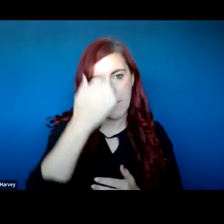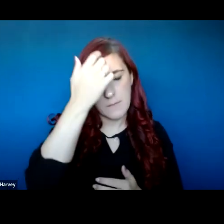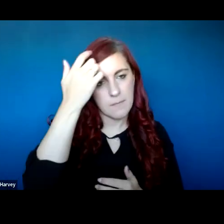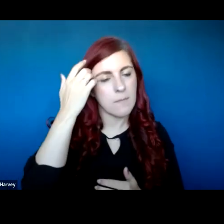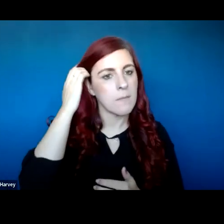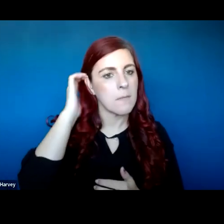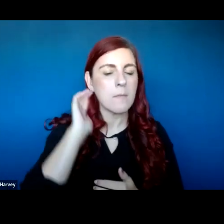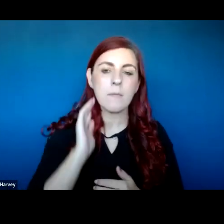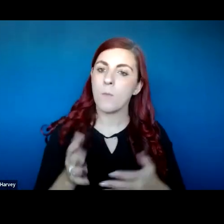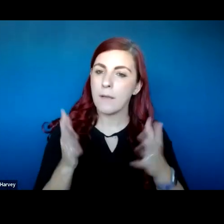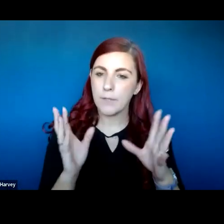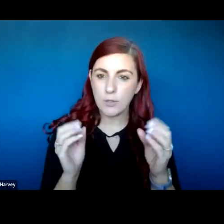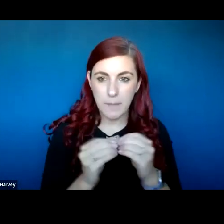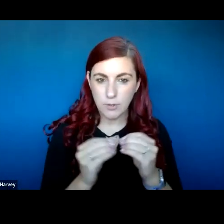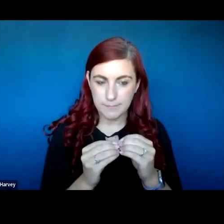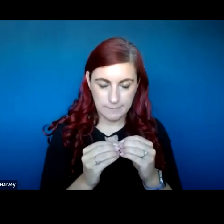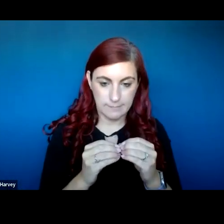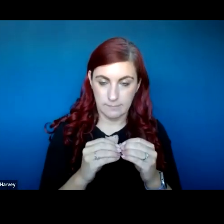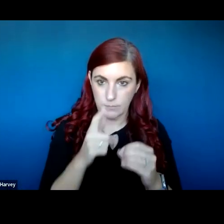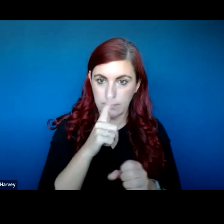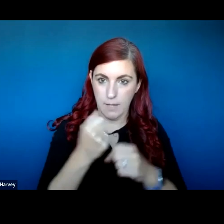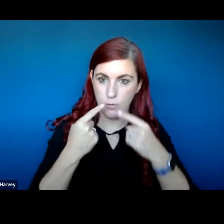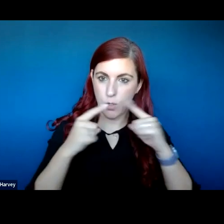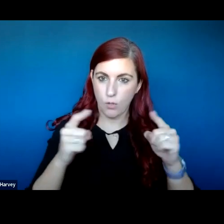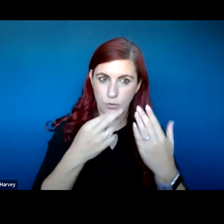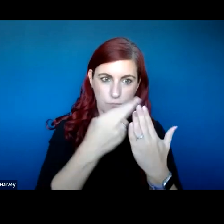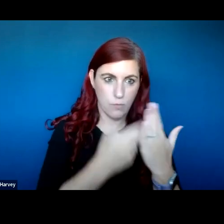So as I say, this is about launching the report on the How's It Going